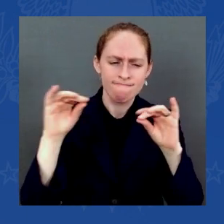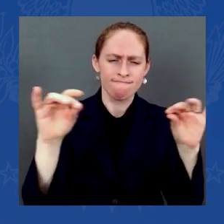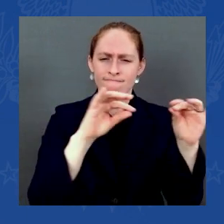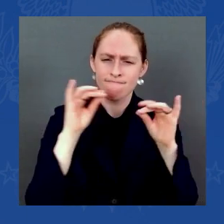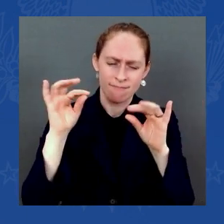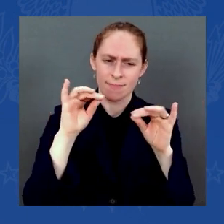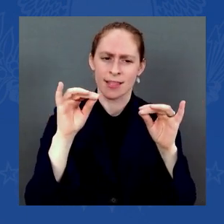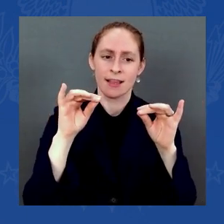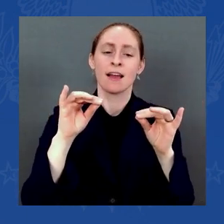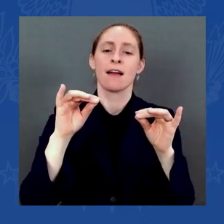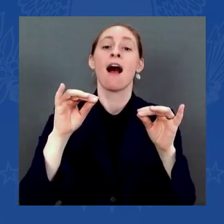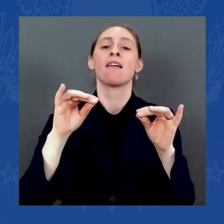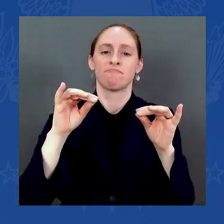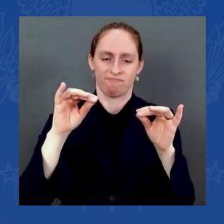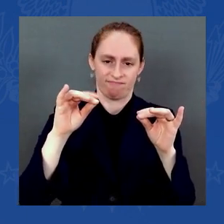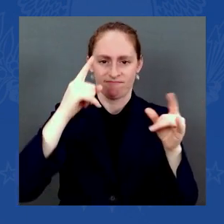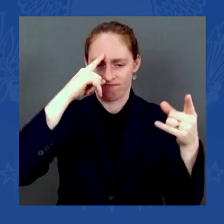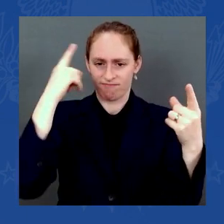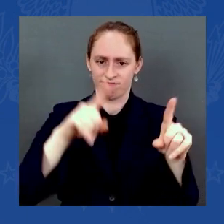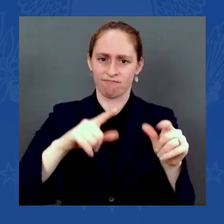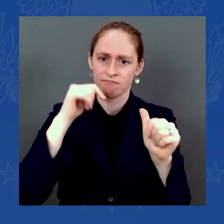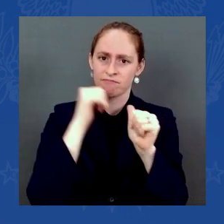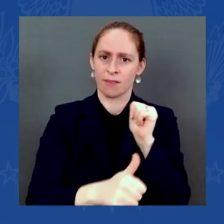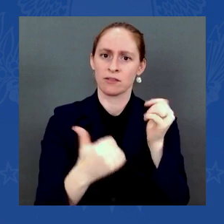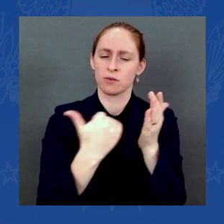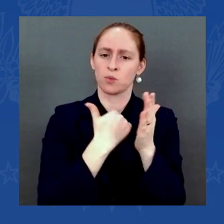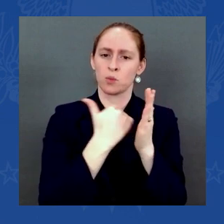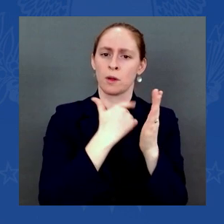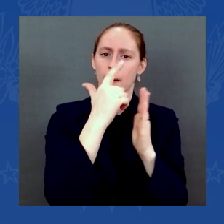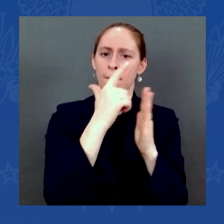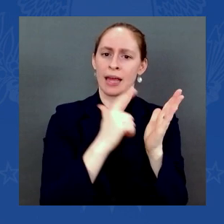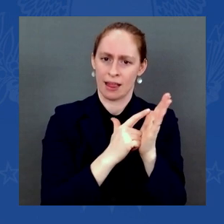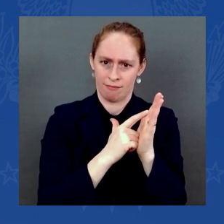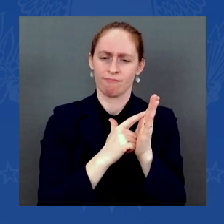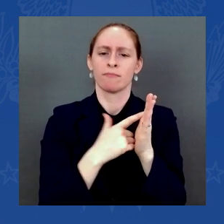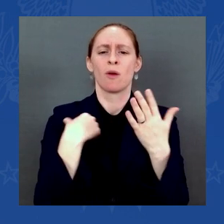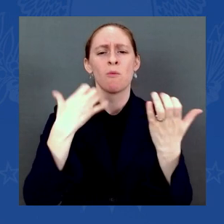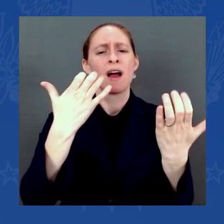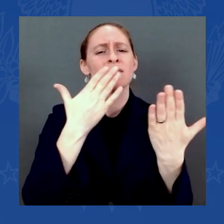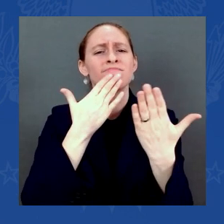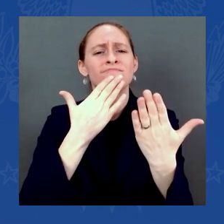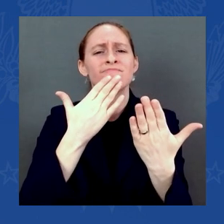Leader McCarthy, Senate Majority Leader Schumer, and Minority Leader McConnell.